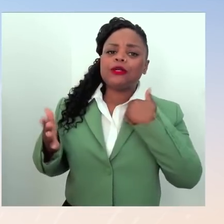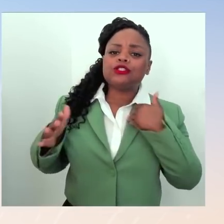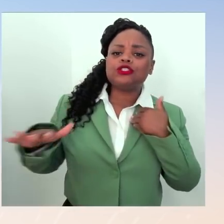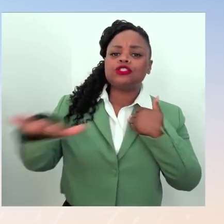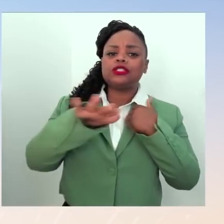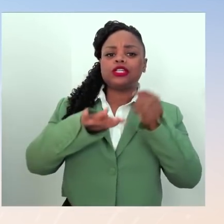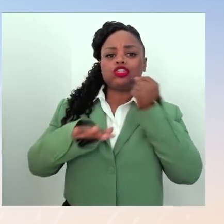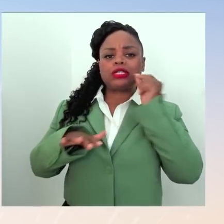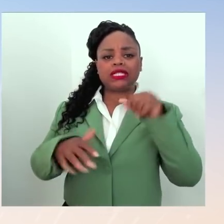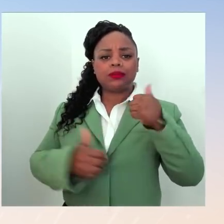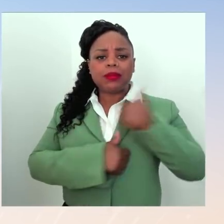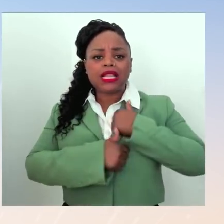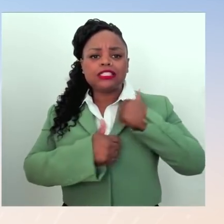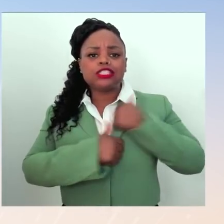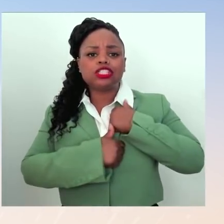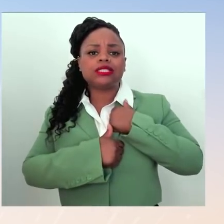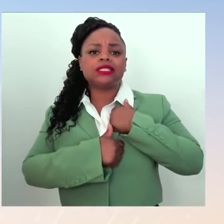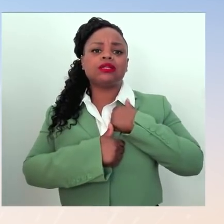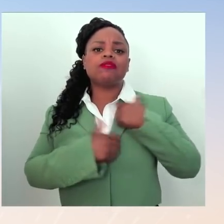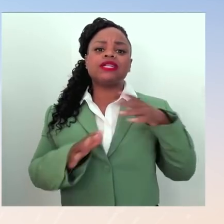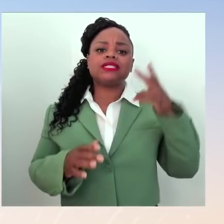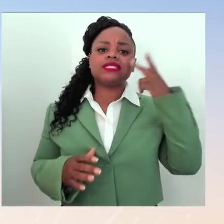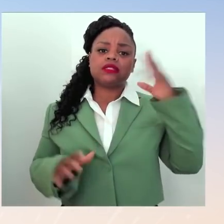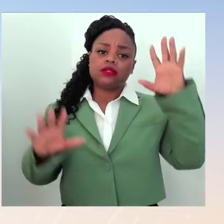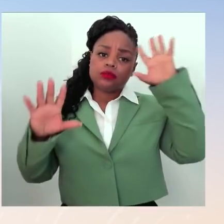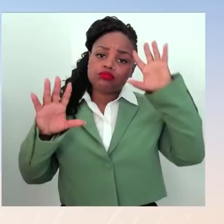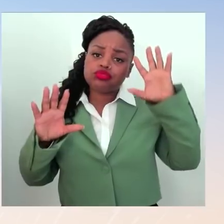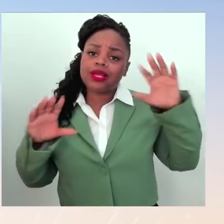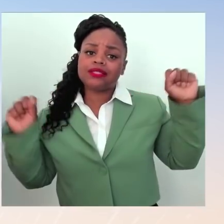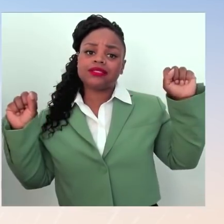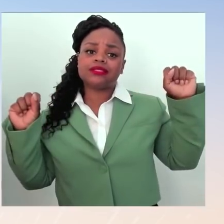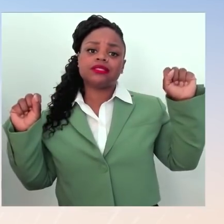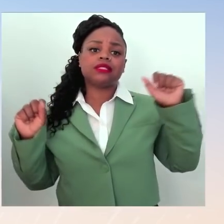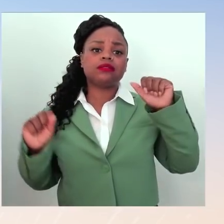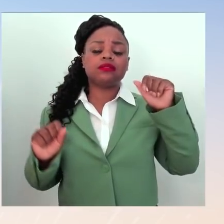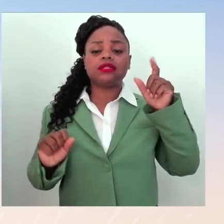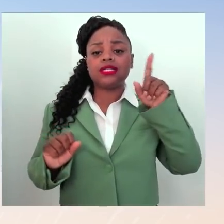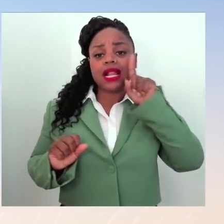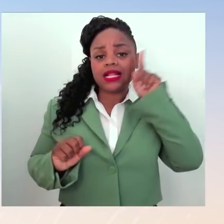fight bravely, courageously over the course of the last 12 days.